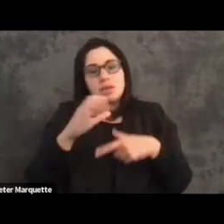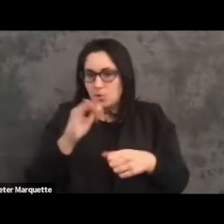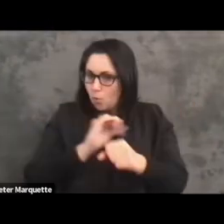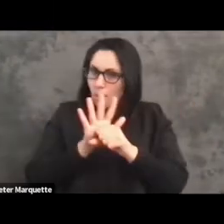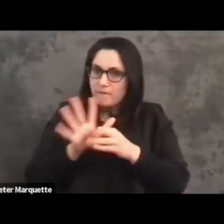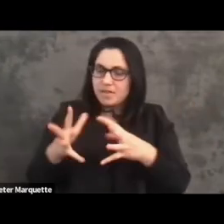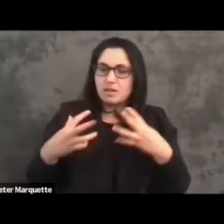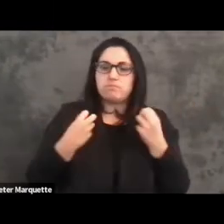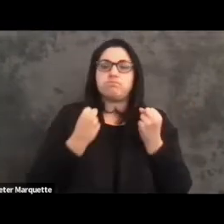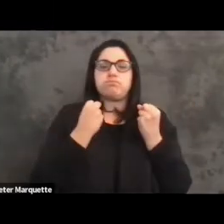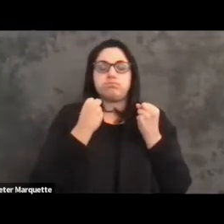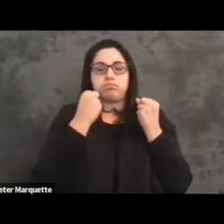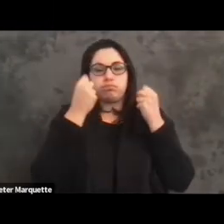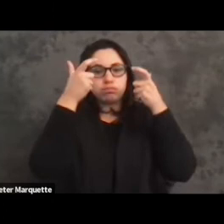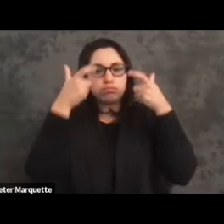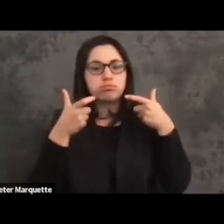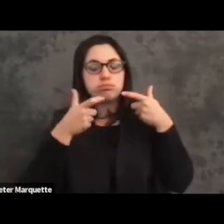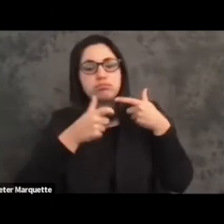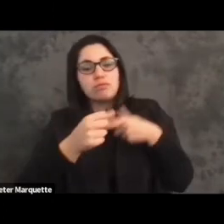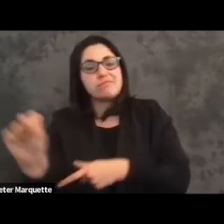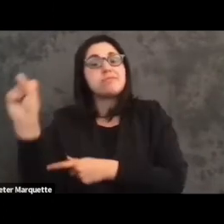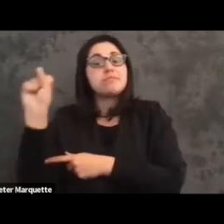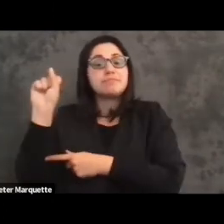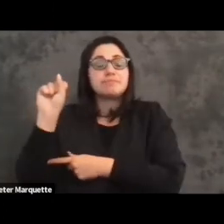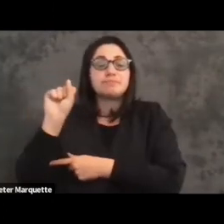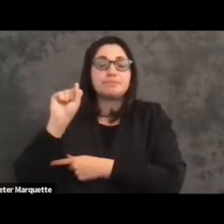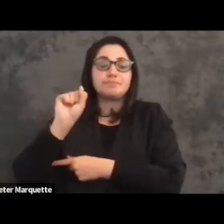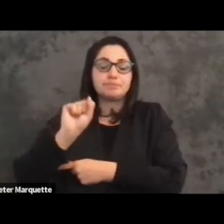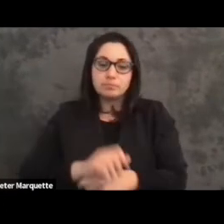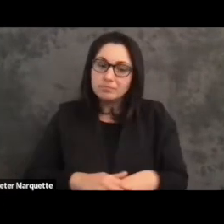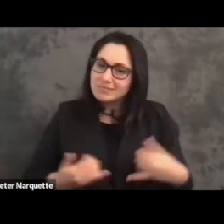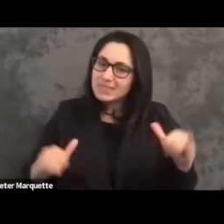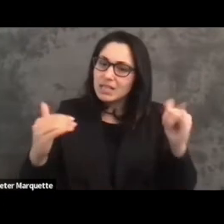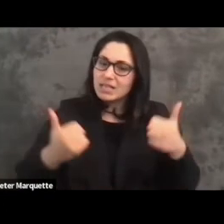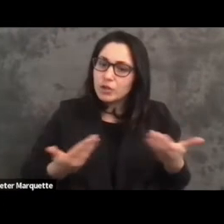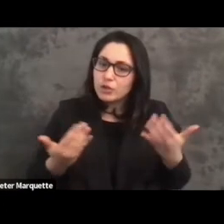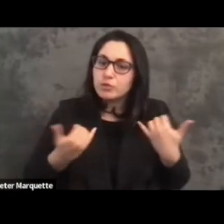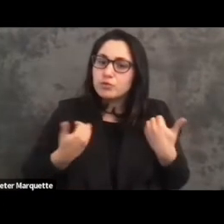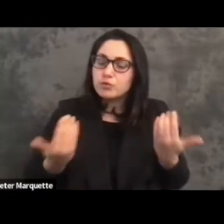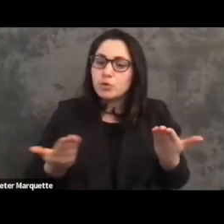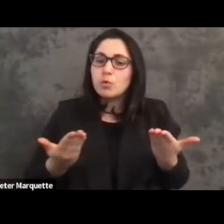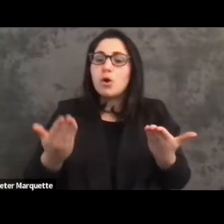serve as raw reminders, need their remedies, pronounce COVID’s claim to the crown of